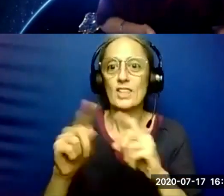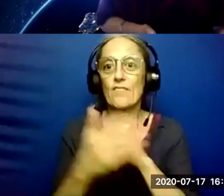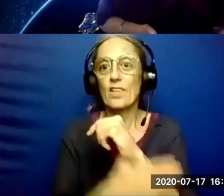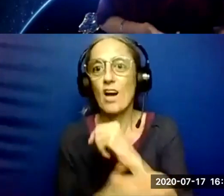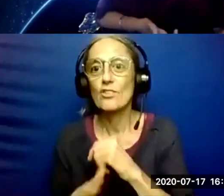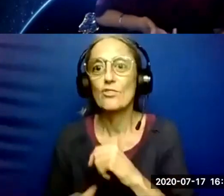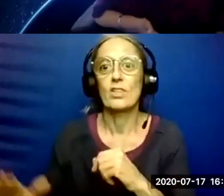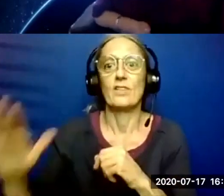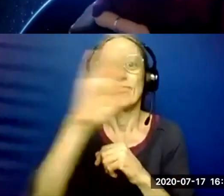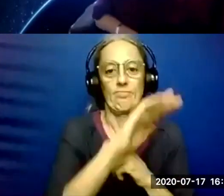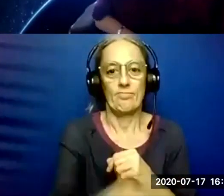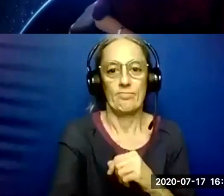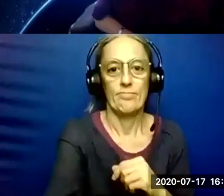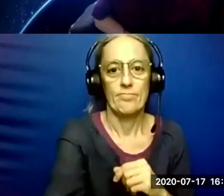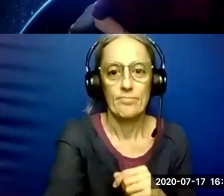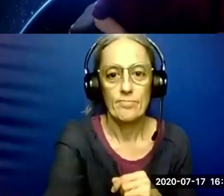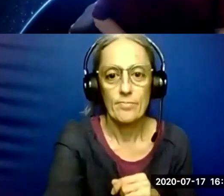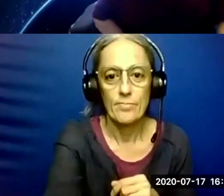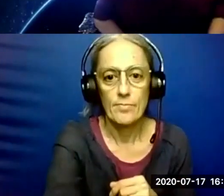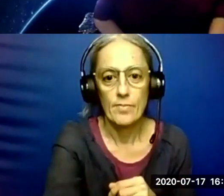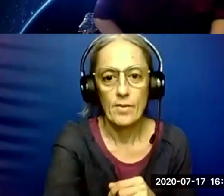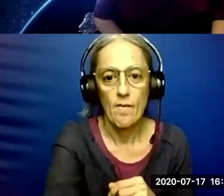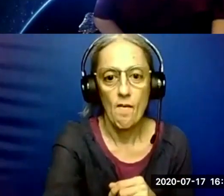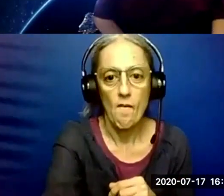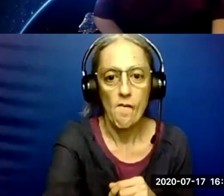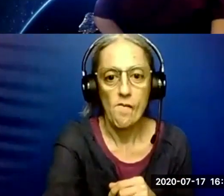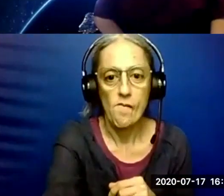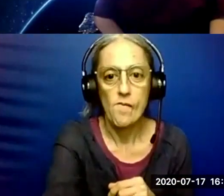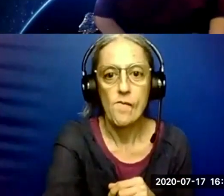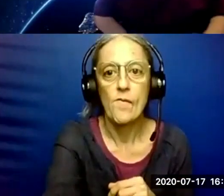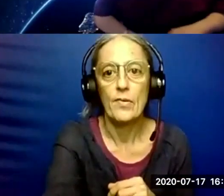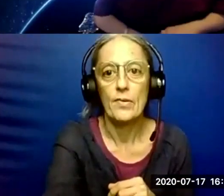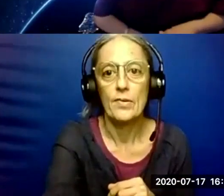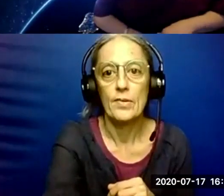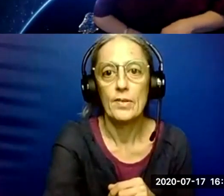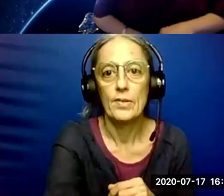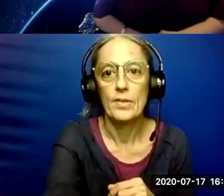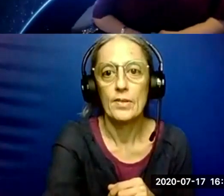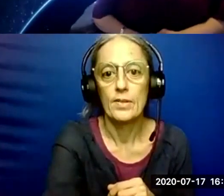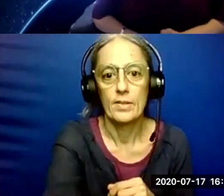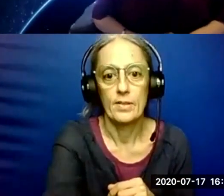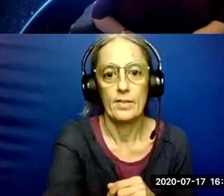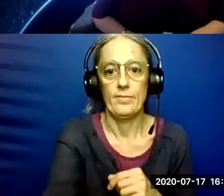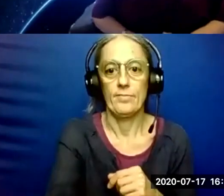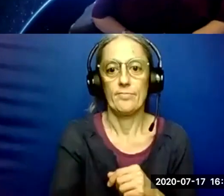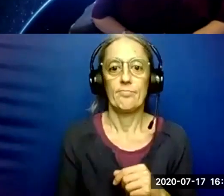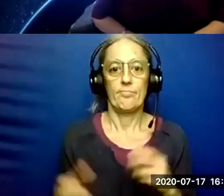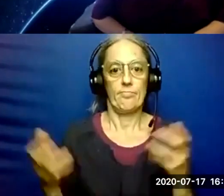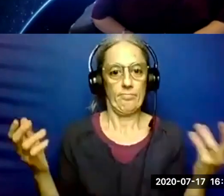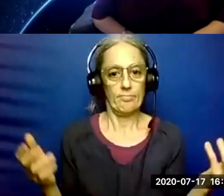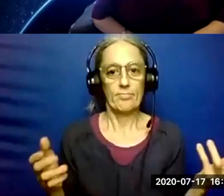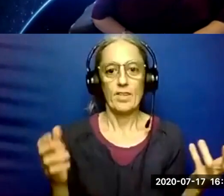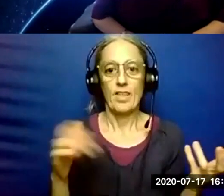are the greatest risks and opportunities they pose to the nation, the world, and people